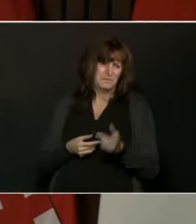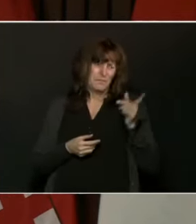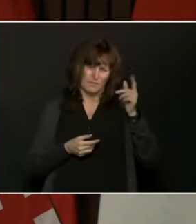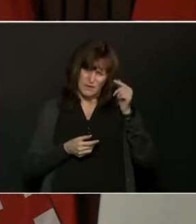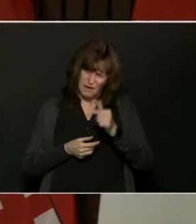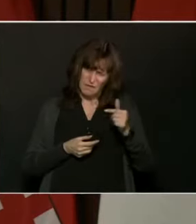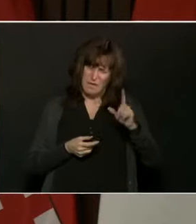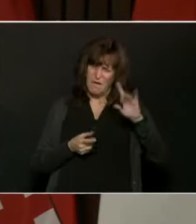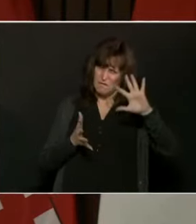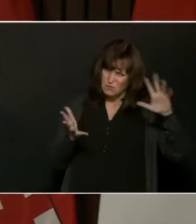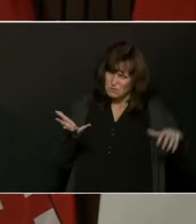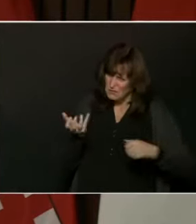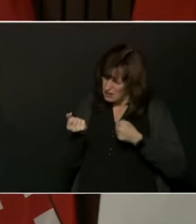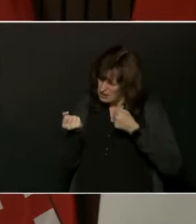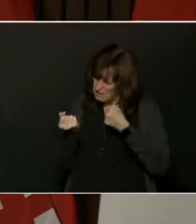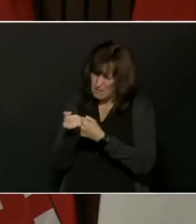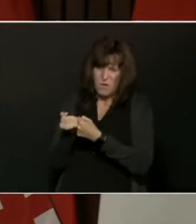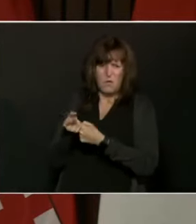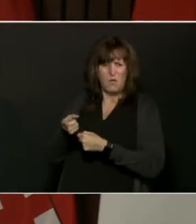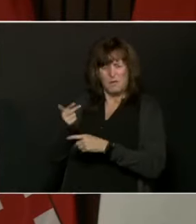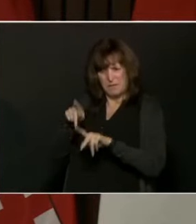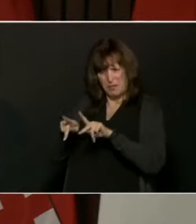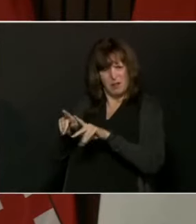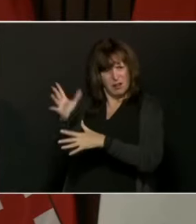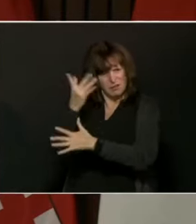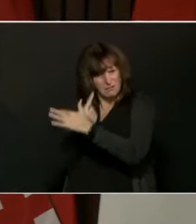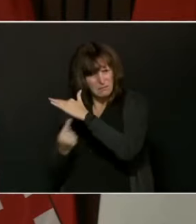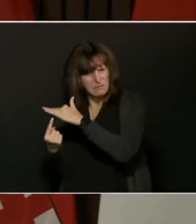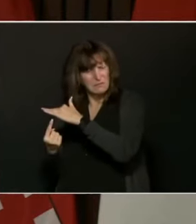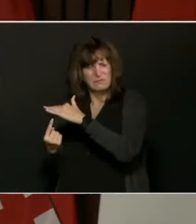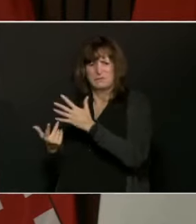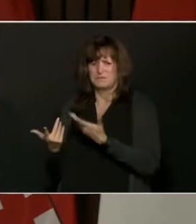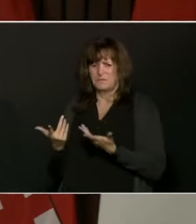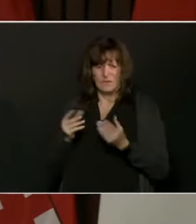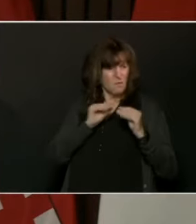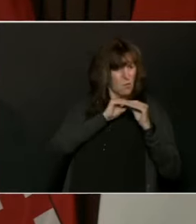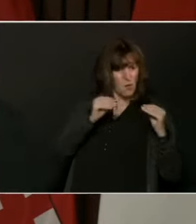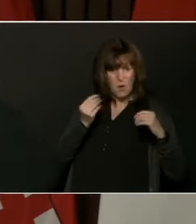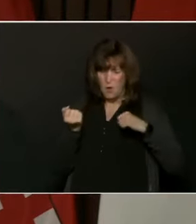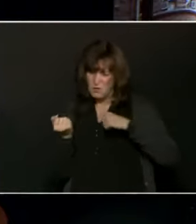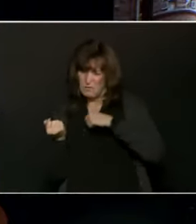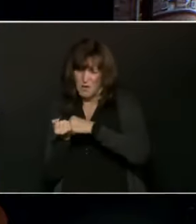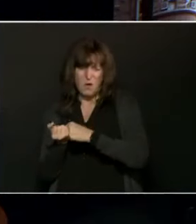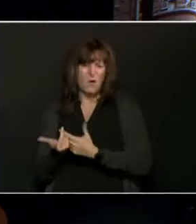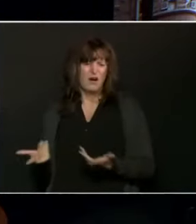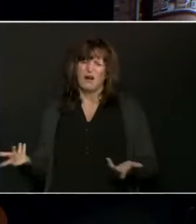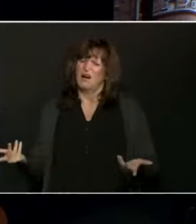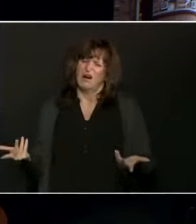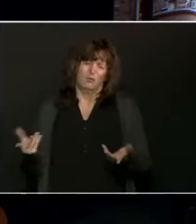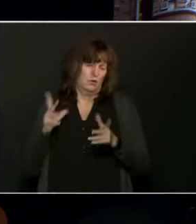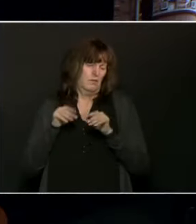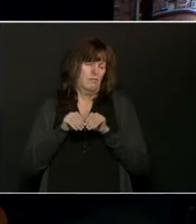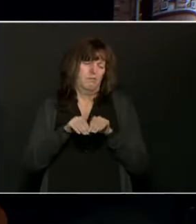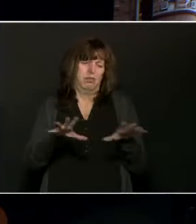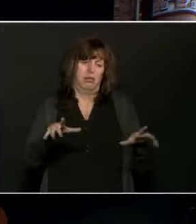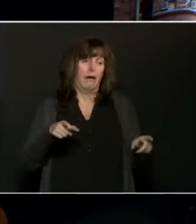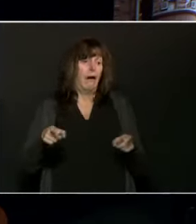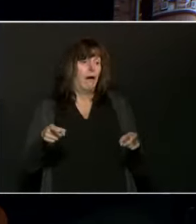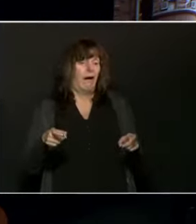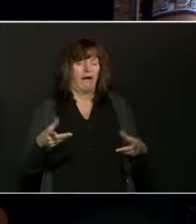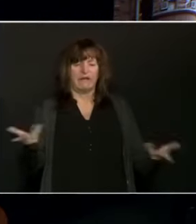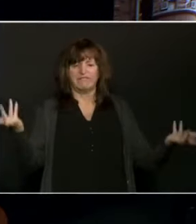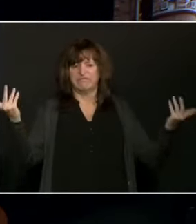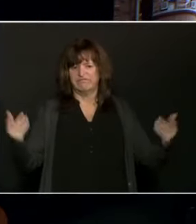PEOPLE TO ISOLATE AND STAY AT